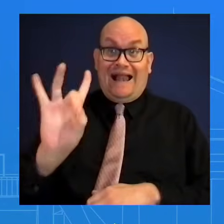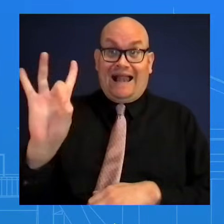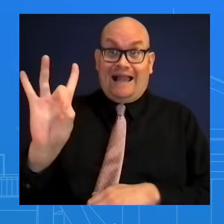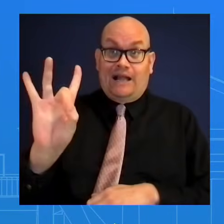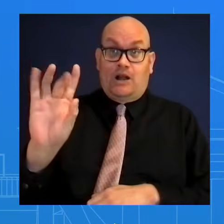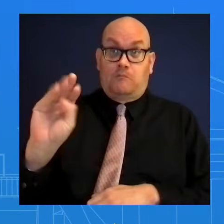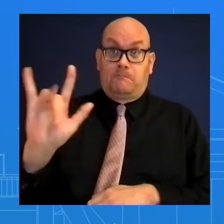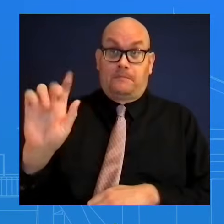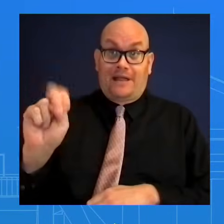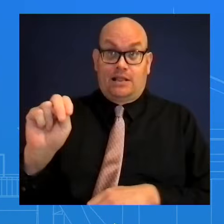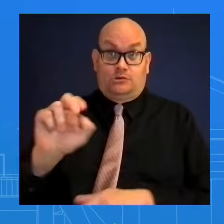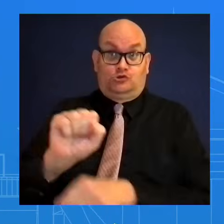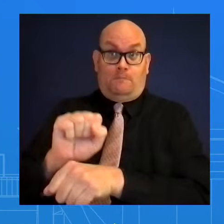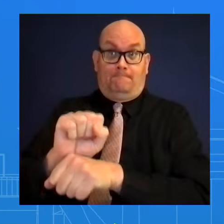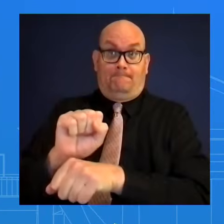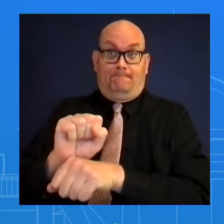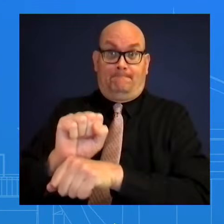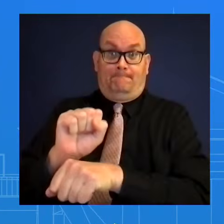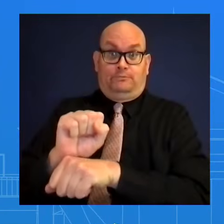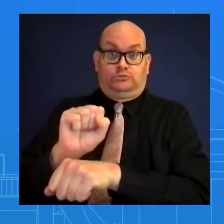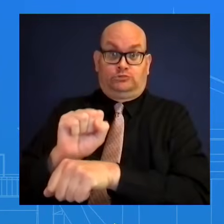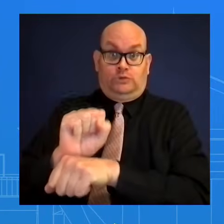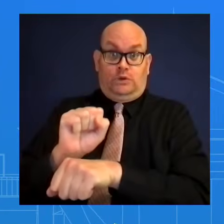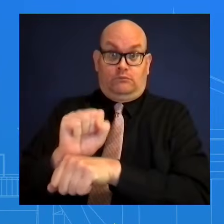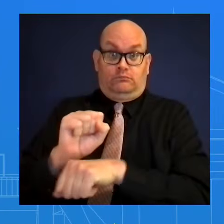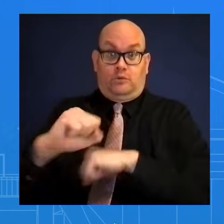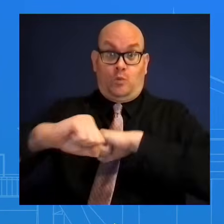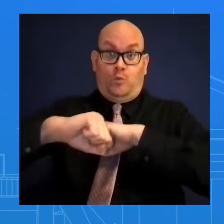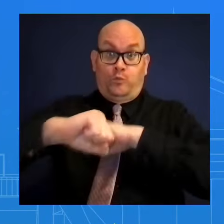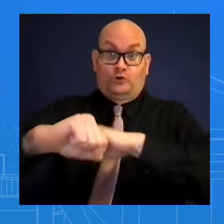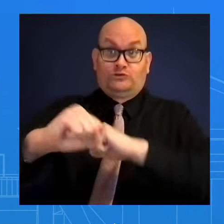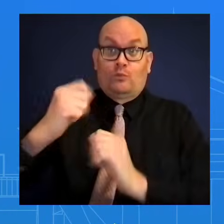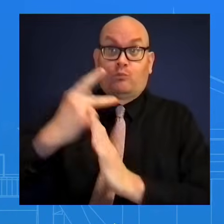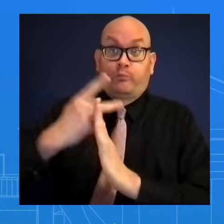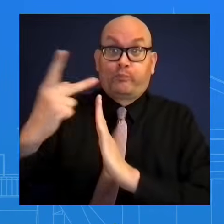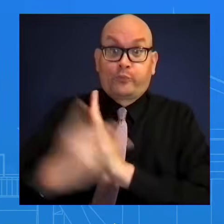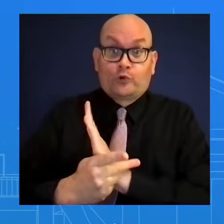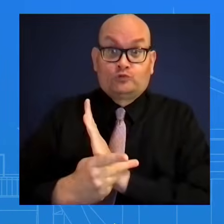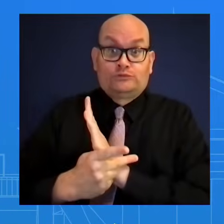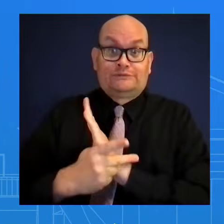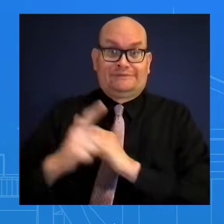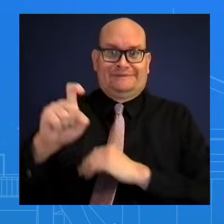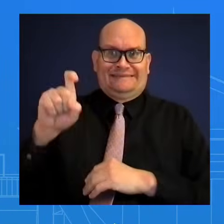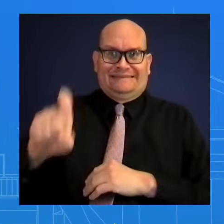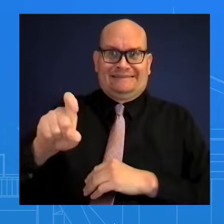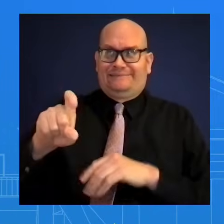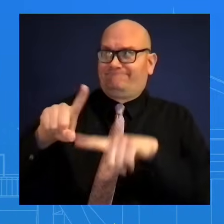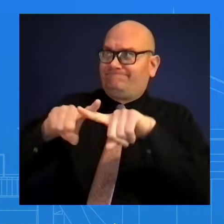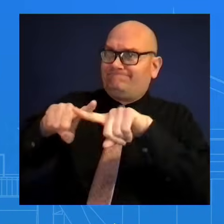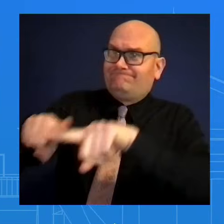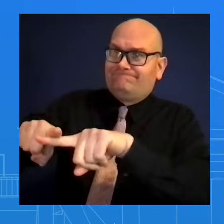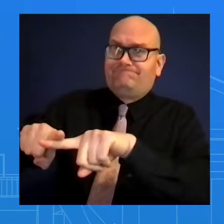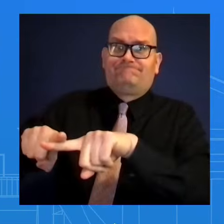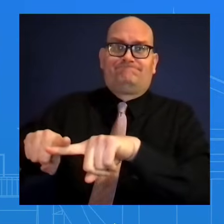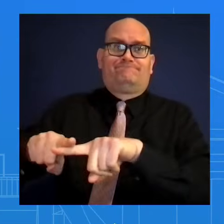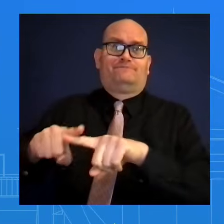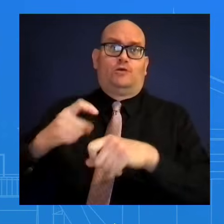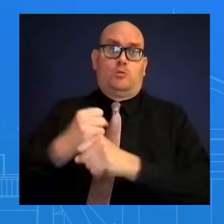This is about protecting programs that the American people truly need and depend on. And so, he believes that we're going to get this done. (coughing)